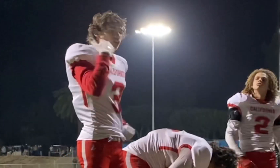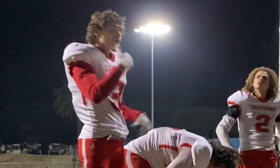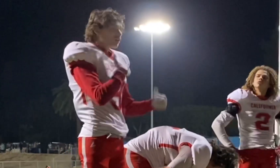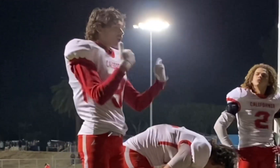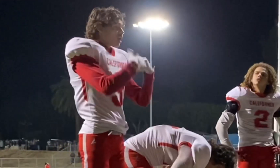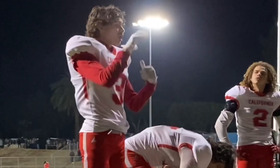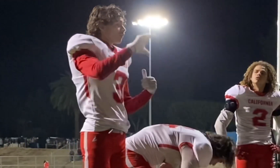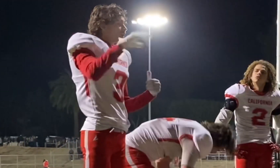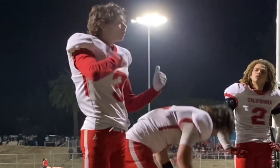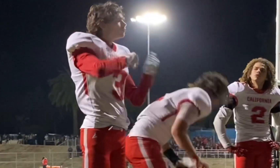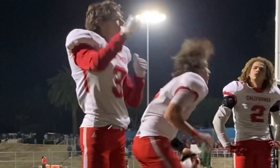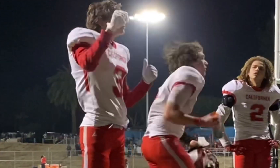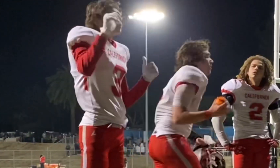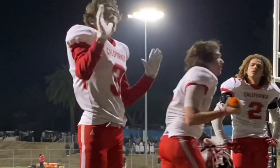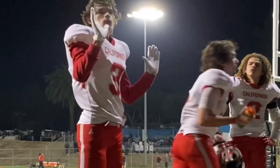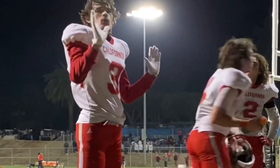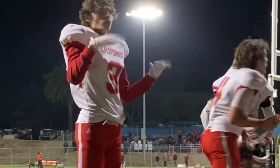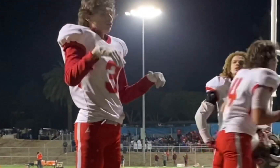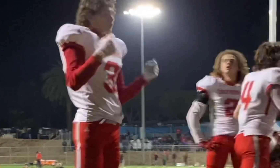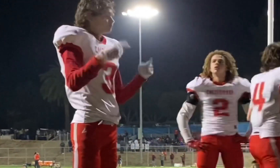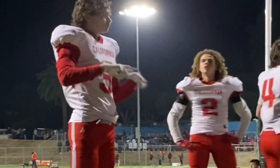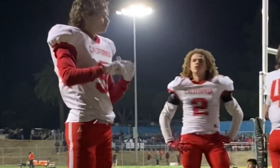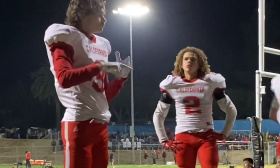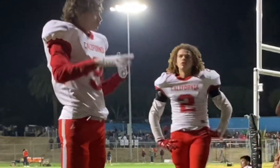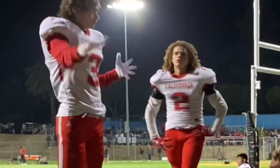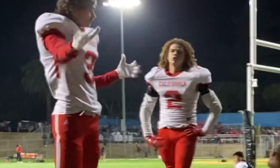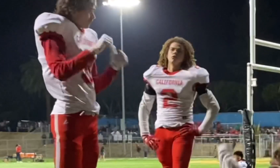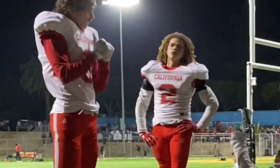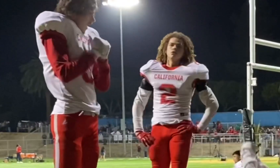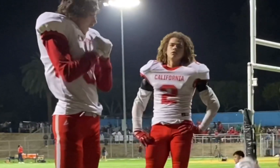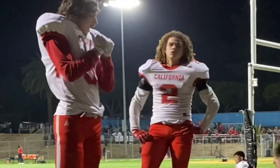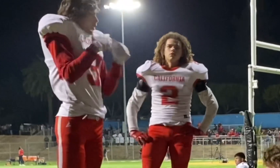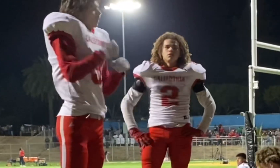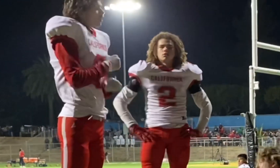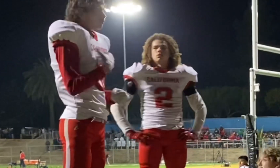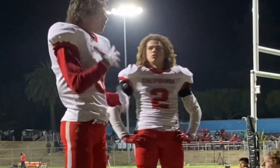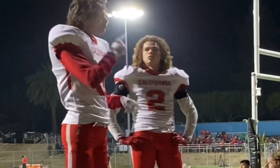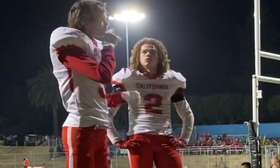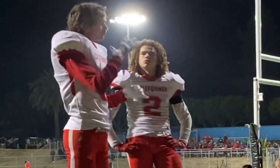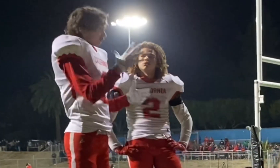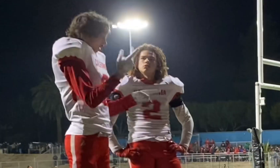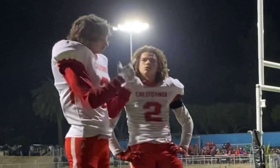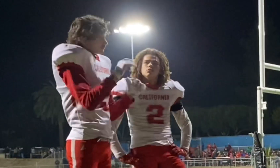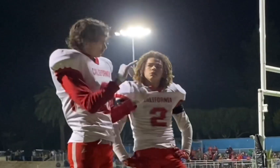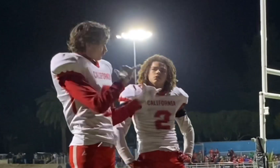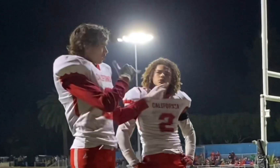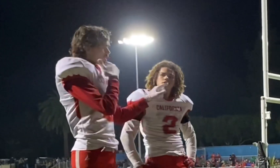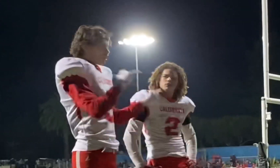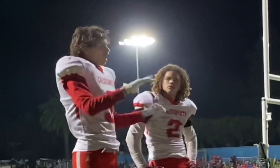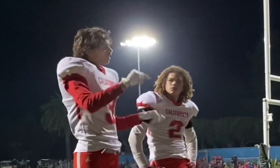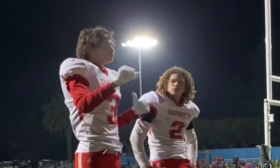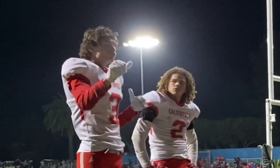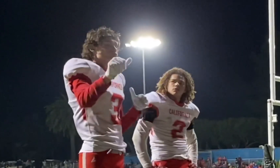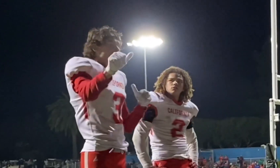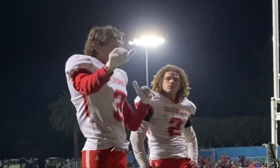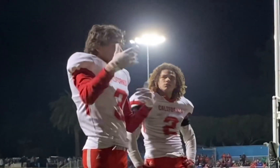in between Calvary Chapel and us, in the first half; we were cruising high then our mindset on control cruise too comfortable then what happened!? Calvary Chapel were rallying wildly in the second half.. we were surprisingly being rallied yet controlling the game to the end of the game with a WIN hence, stay control of the game, just like Trevin Adams mentions, play a high class game the game will be remained largely margin...